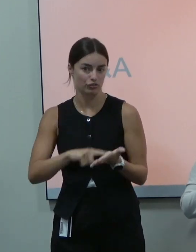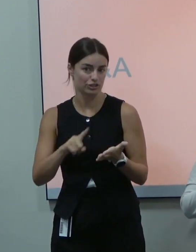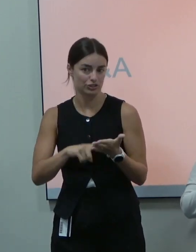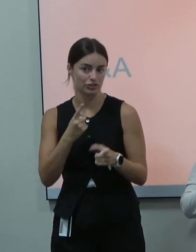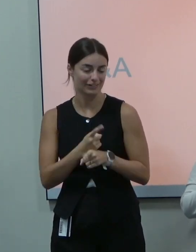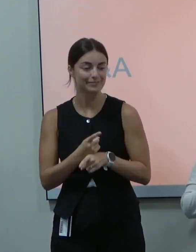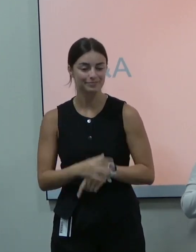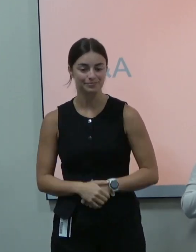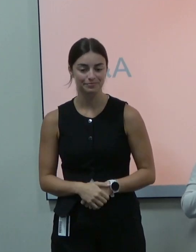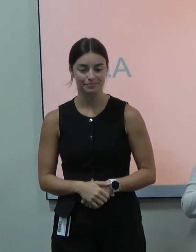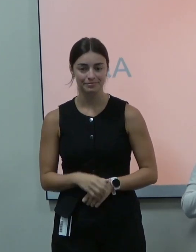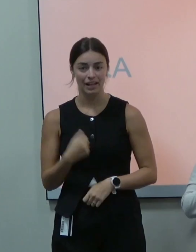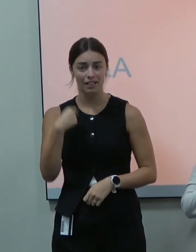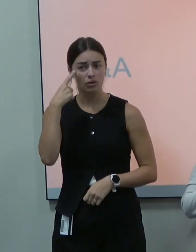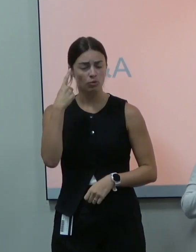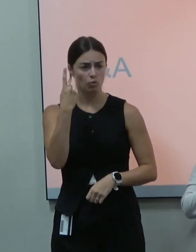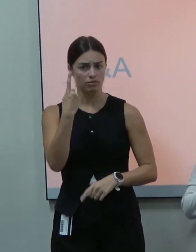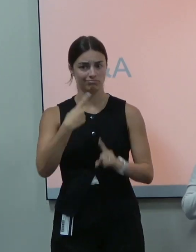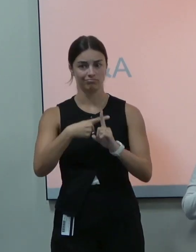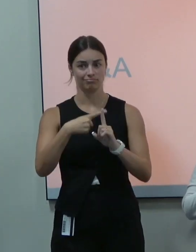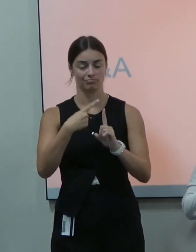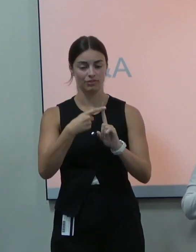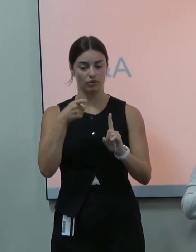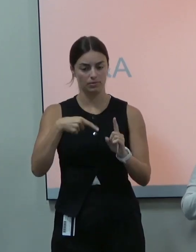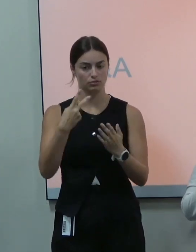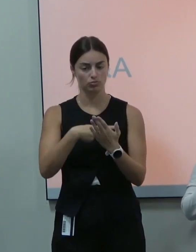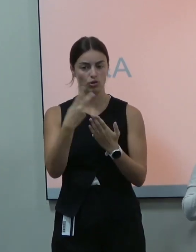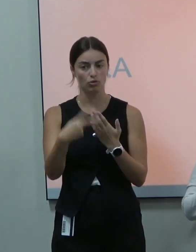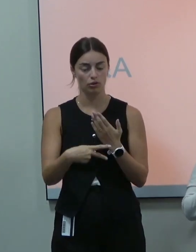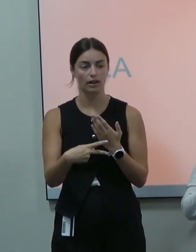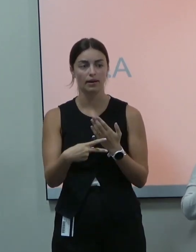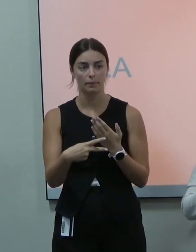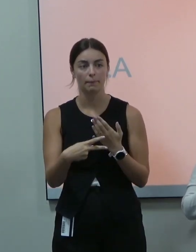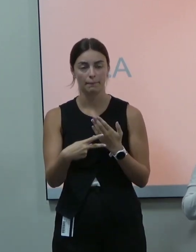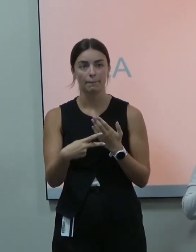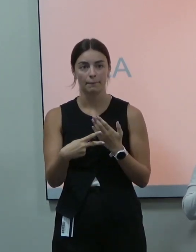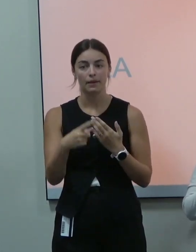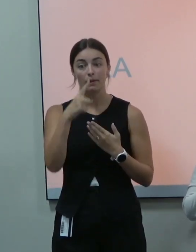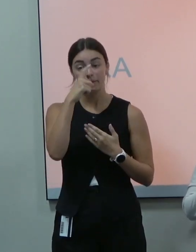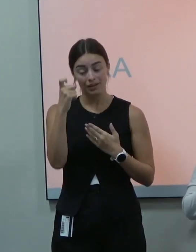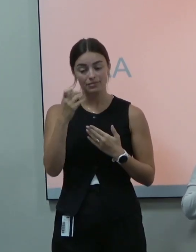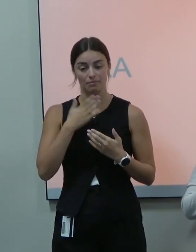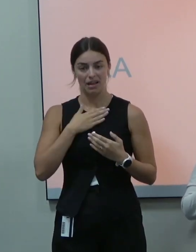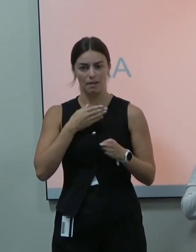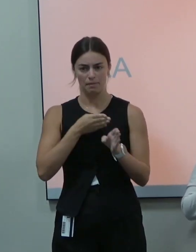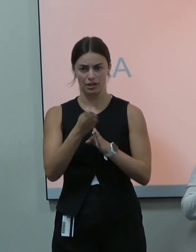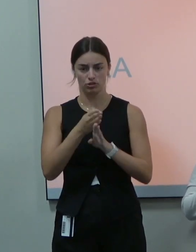I'd say a positive of the program. I think because my major focuses on a lot